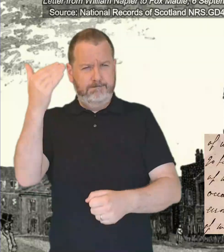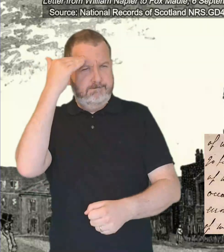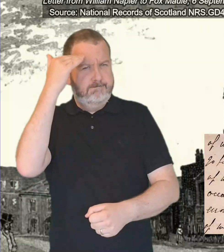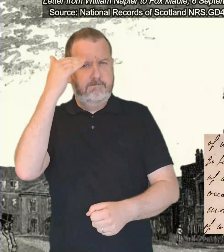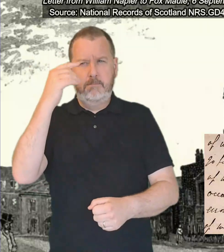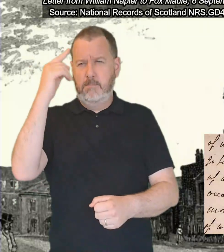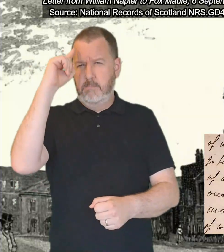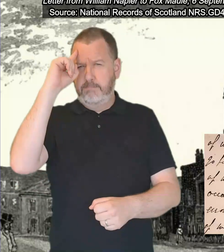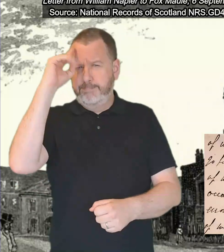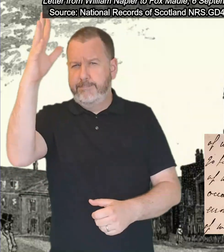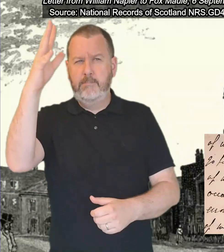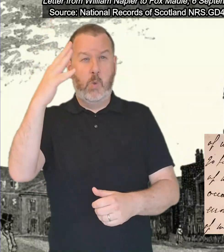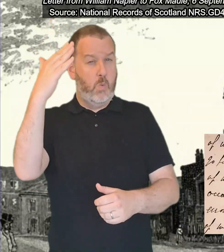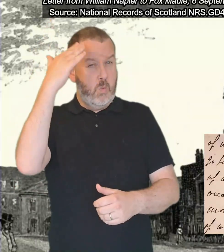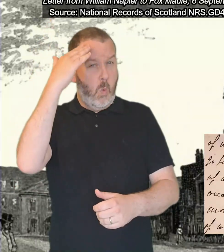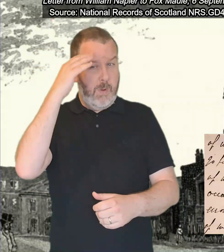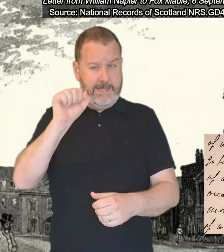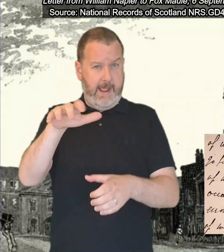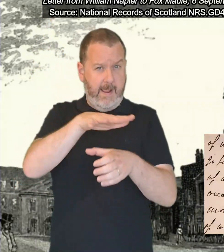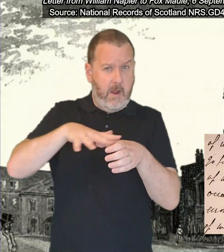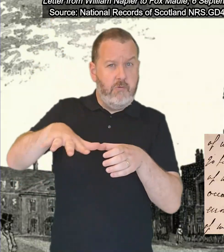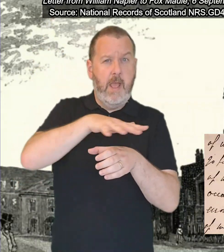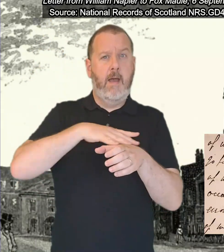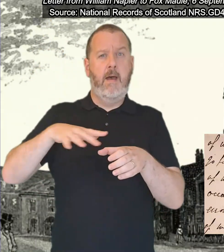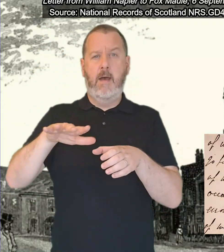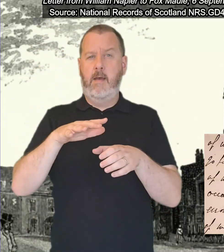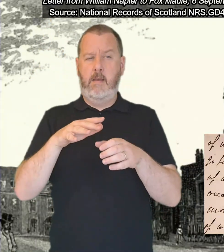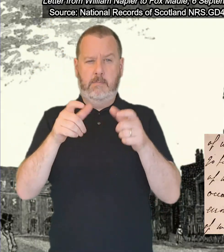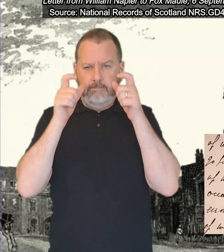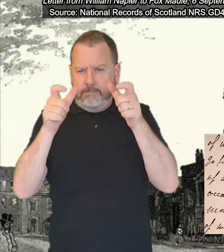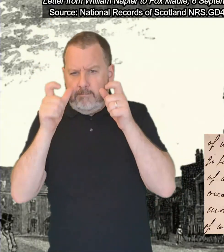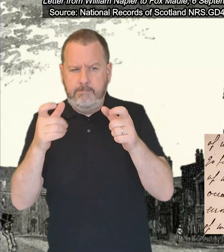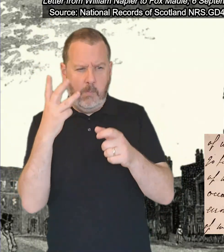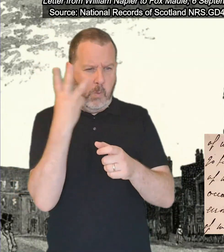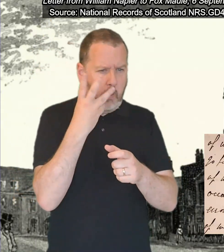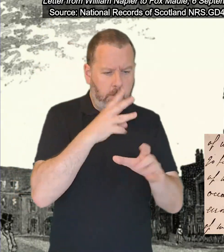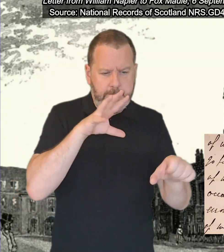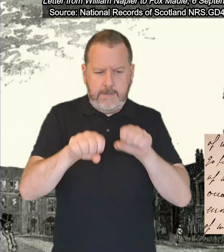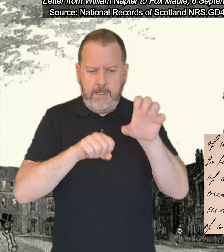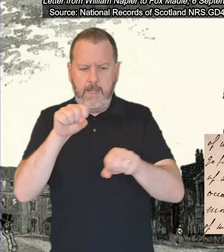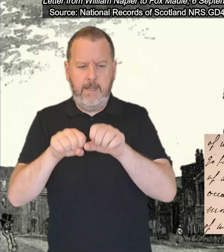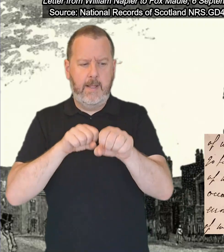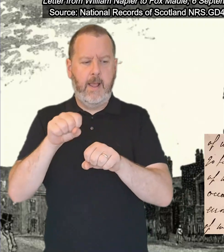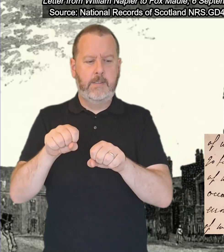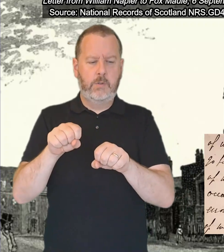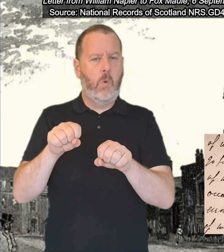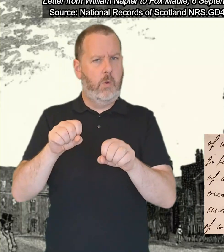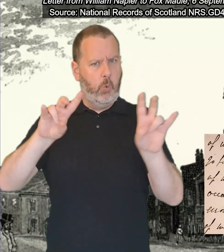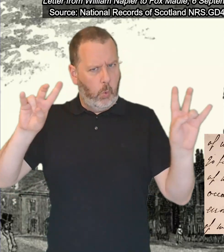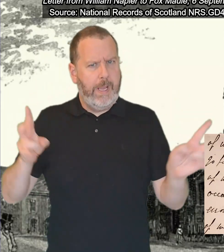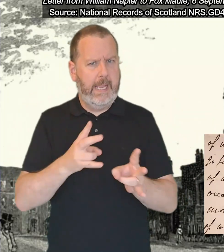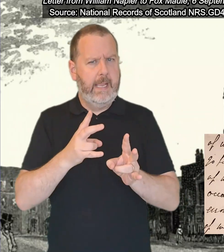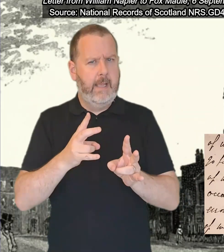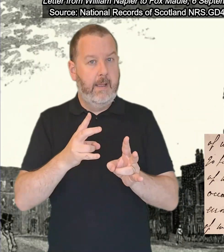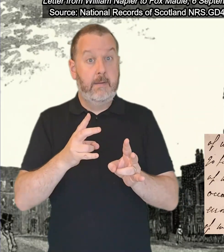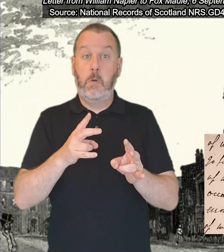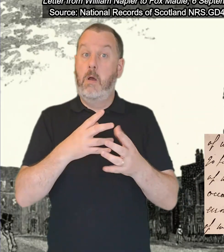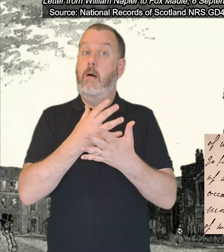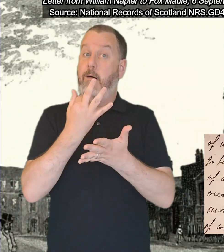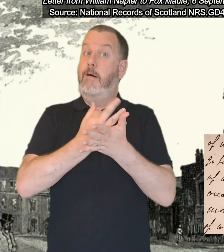his business and quickness did on many occasions prevent and rectify very serious errors of his